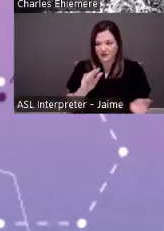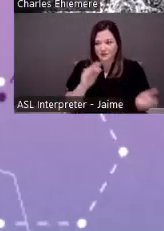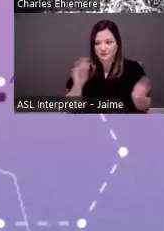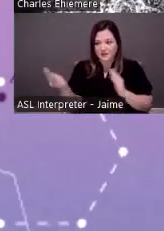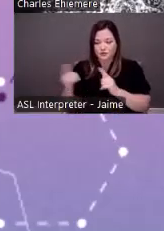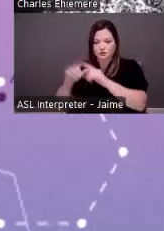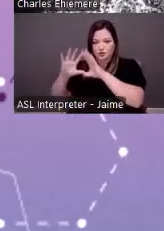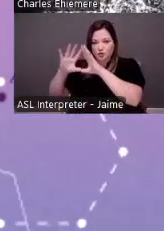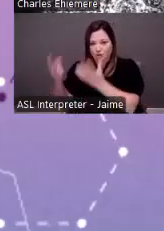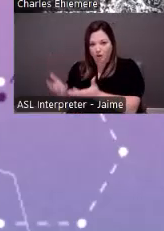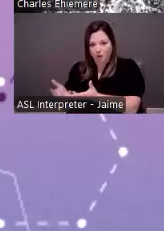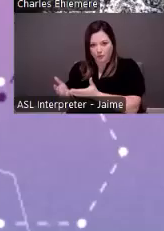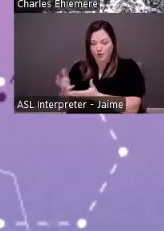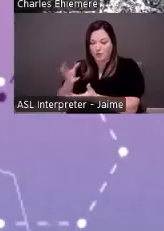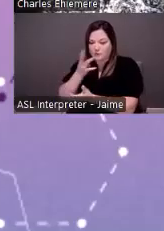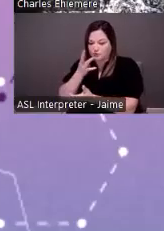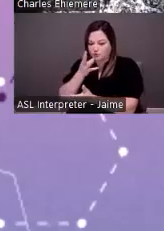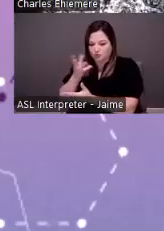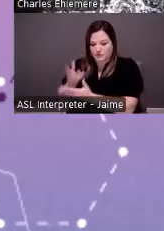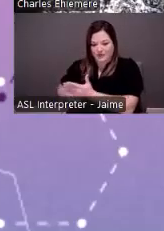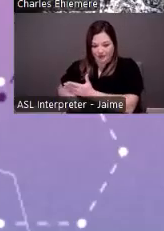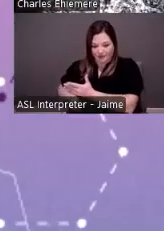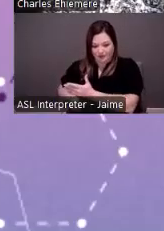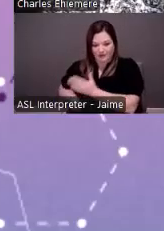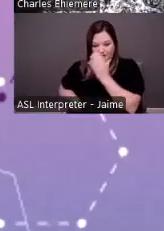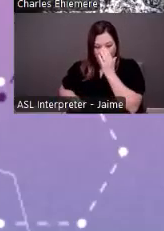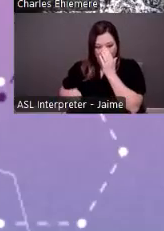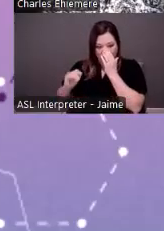Then when you look at the indices around cervical cancer